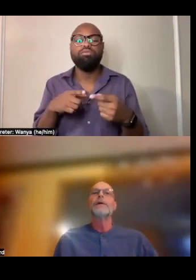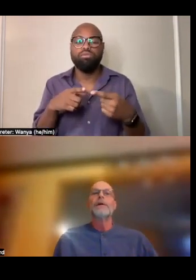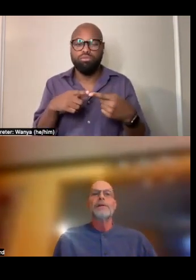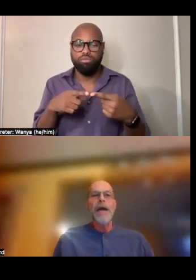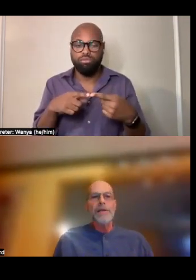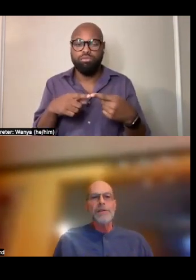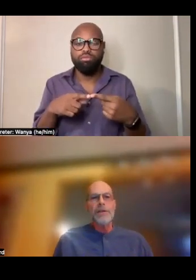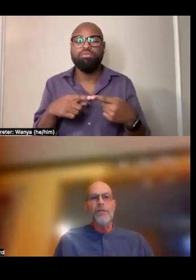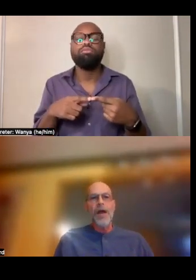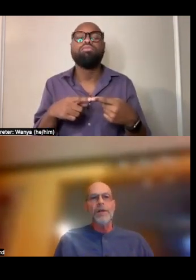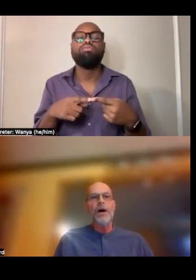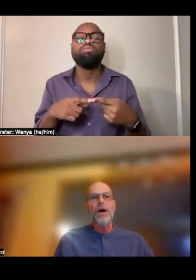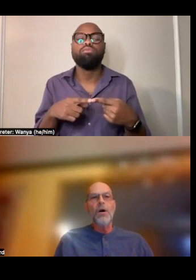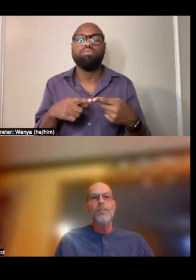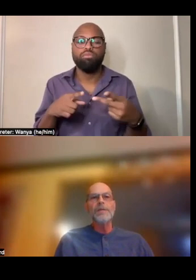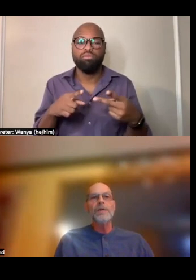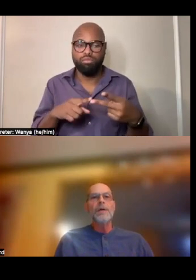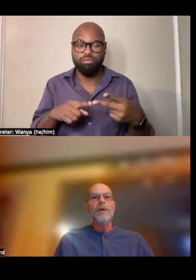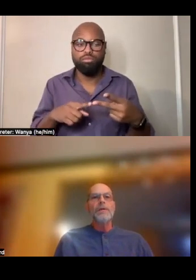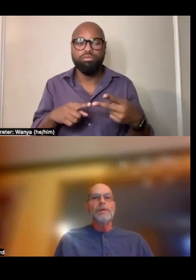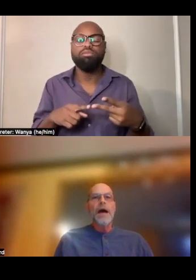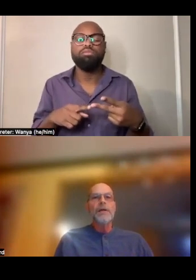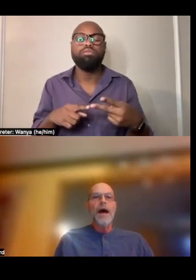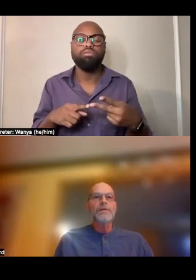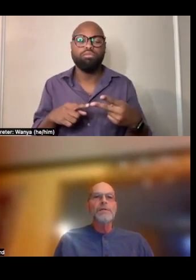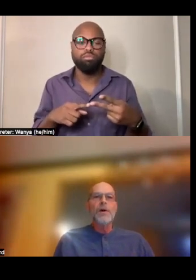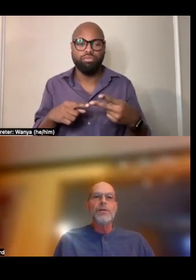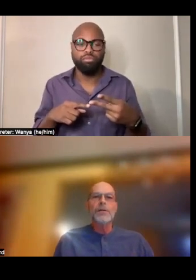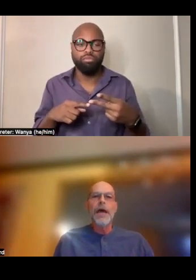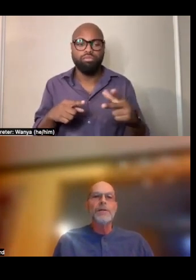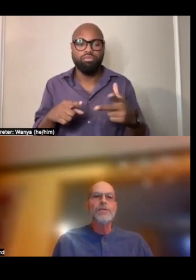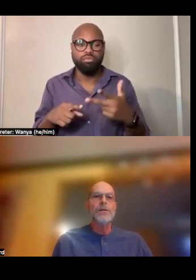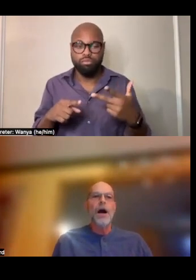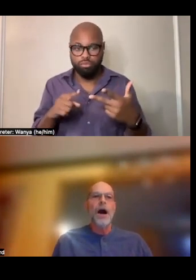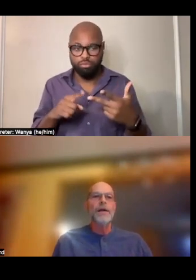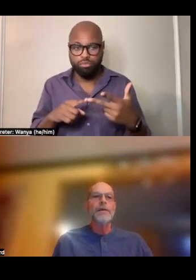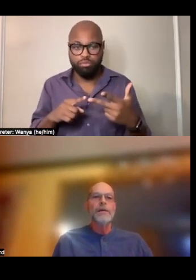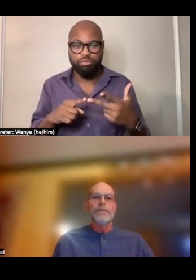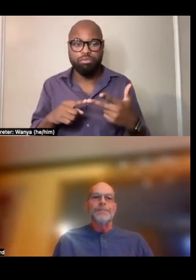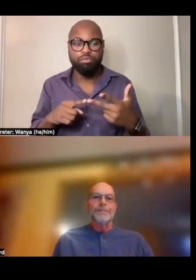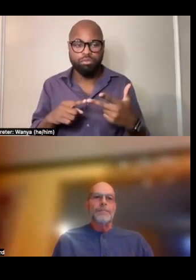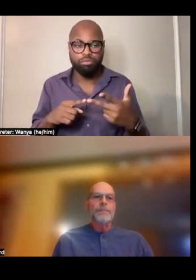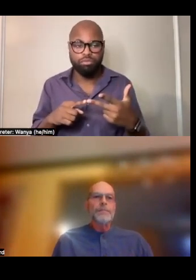Detached single-family homes. Townhouses, whether detached or not.